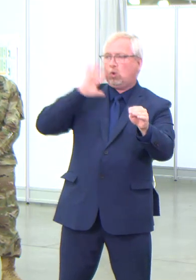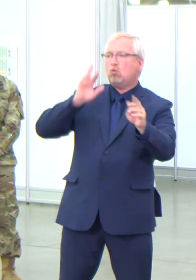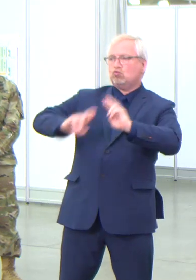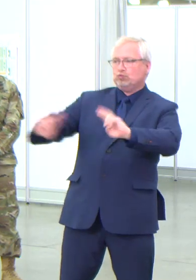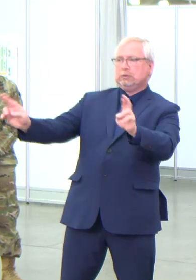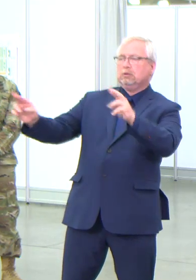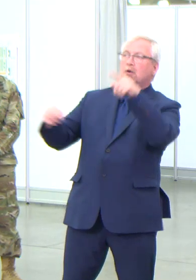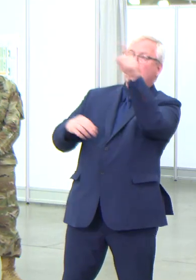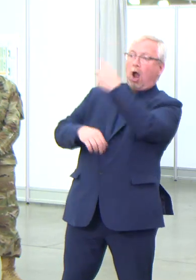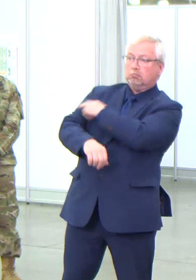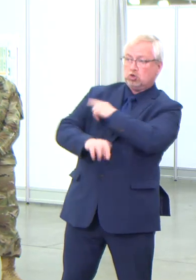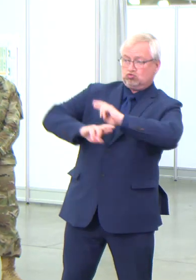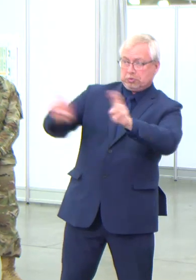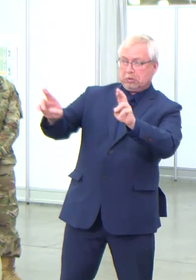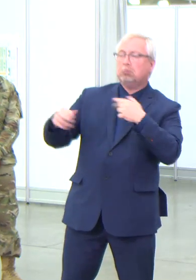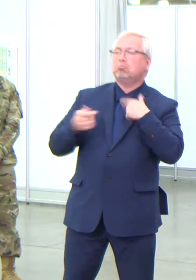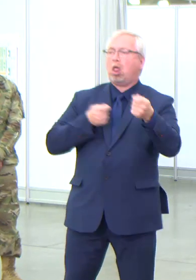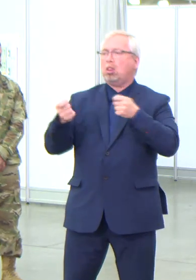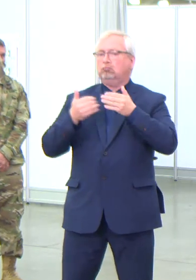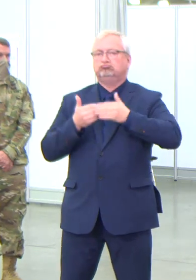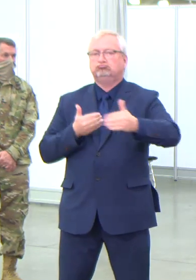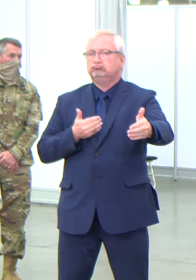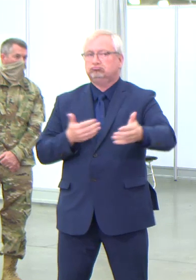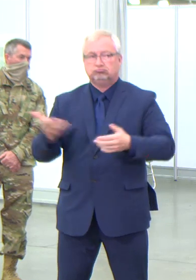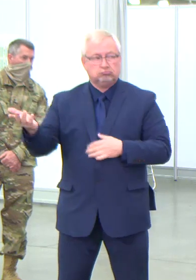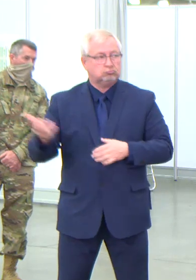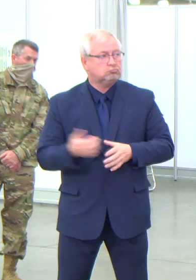masks, space, and ventilators. So we have to be ready for that.